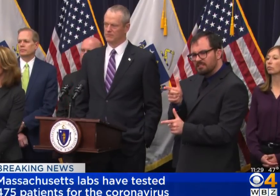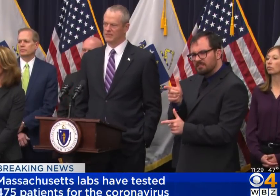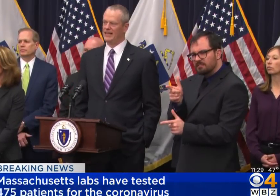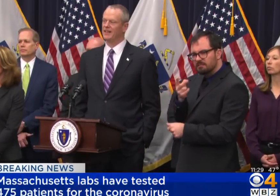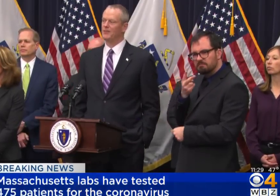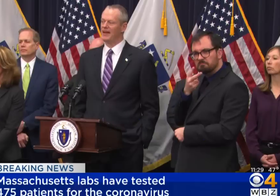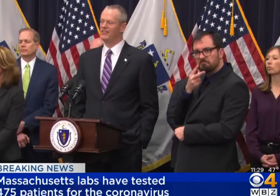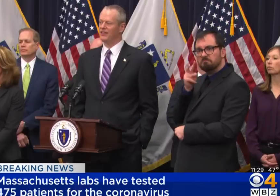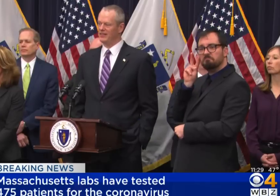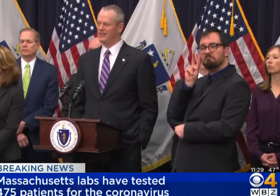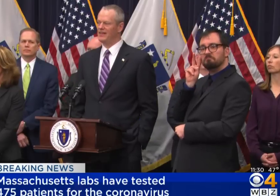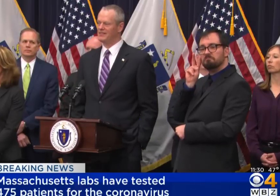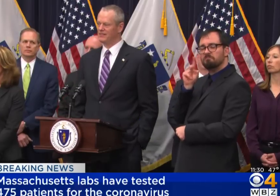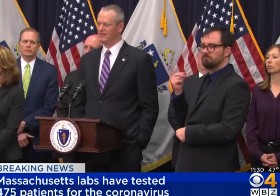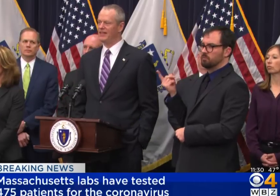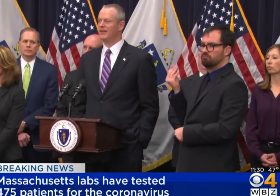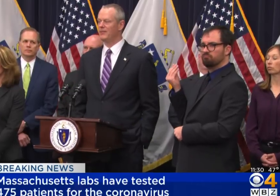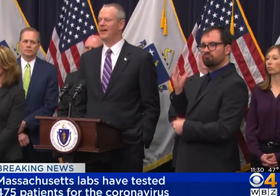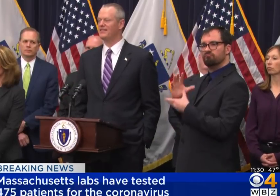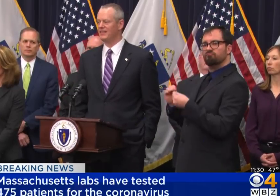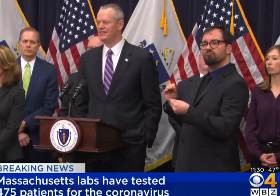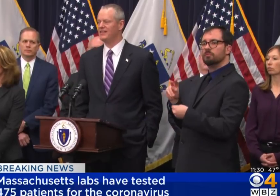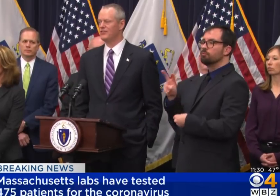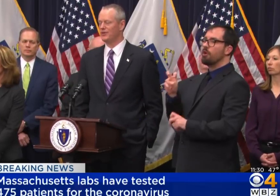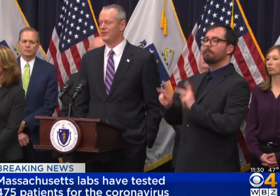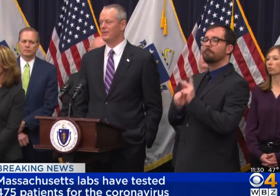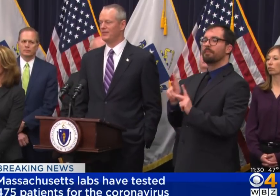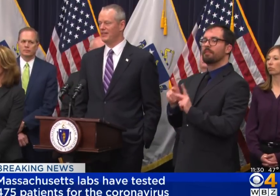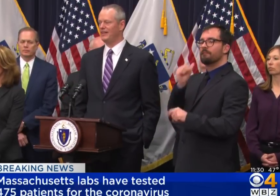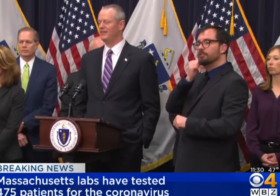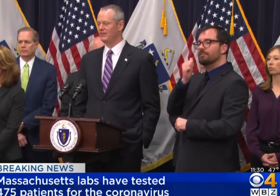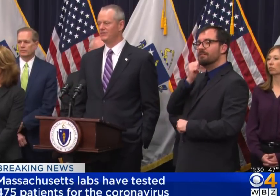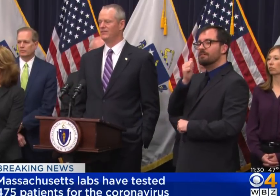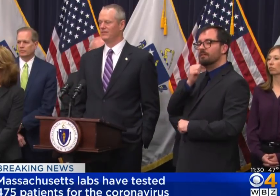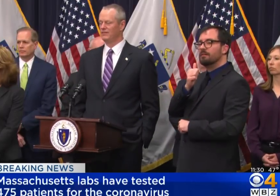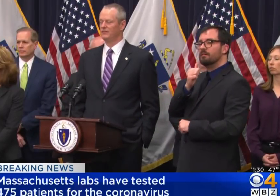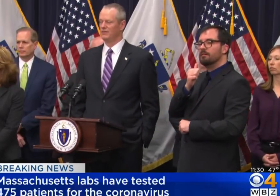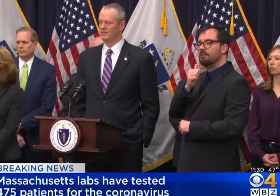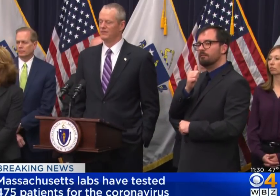AND TALKING TO THE UNIONS ABOUT. THIS NUMBER OF 475 PEOPLE. IT MAY COME AS A SURPRISE. YOU WERE TESTING 200 PEOPLE A DAY.